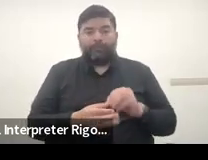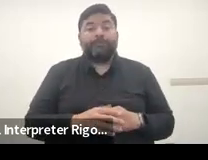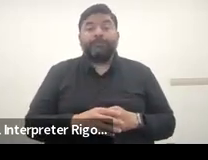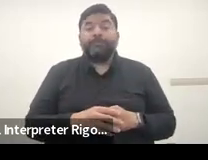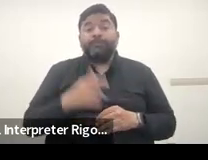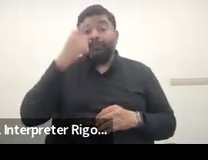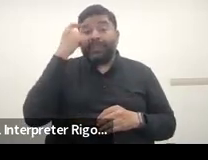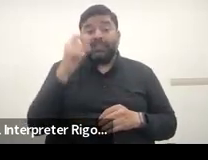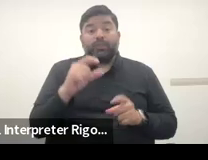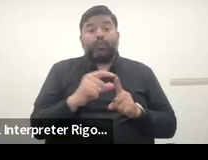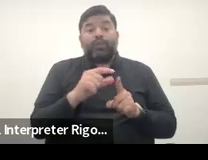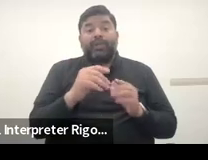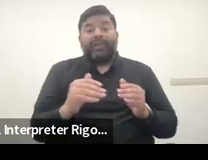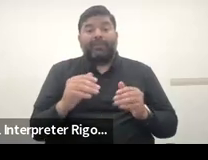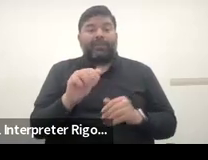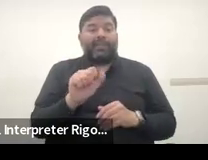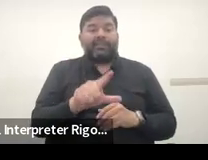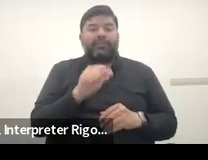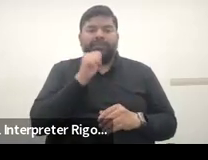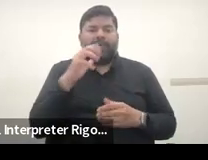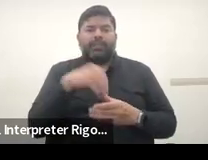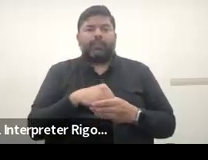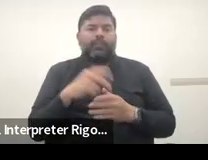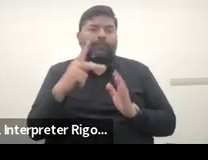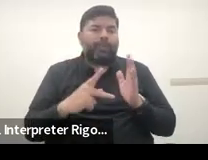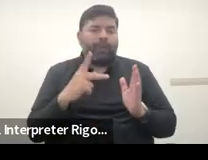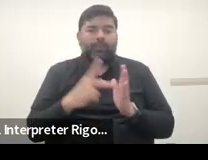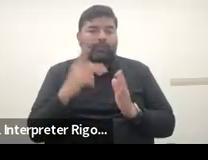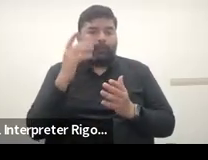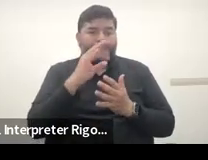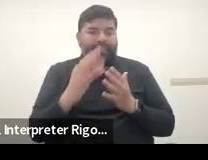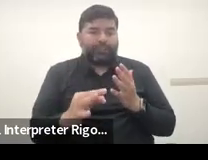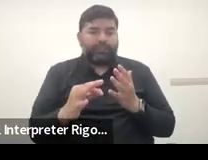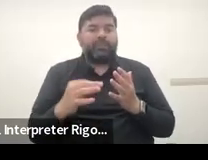ASL does not include phonological features on its own, we had to add them by looking at the—